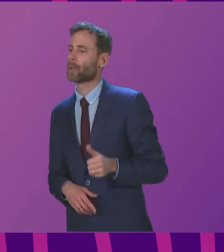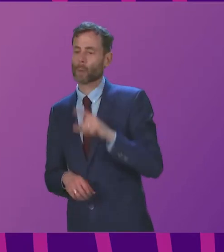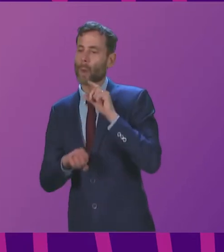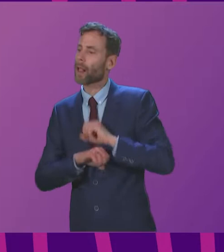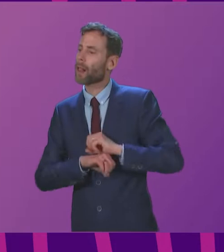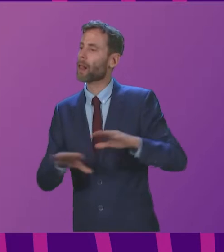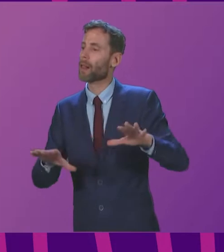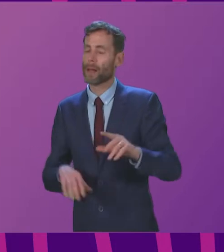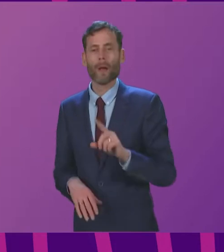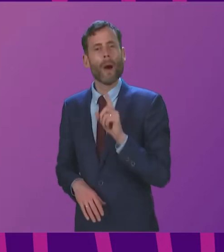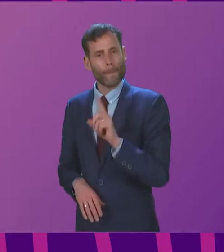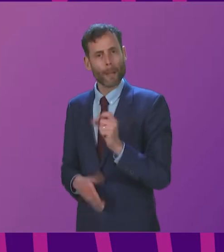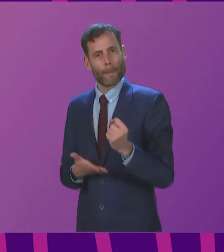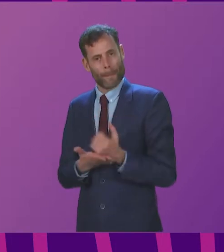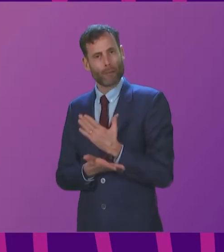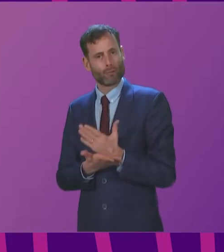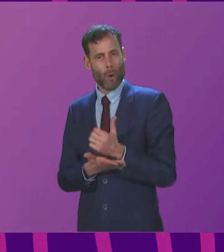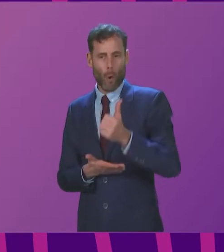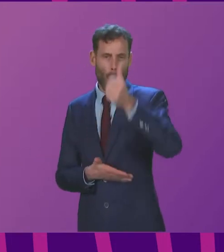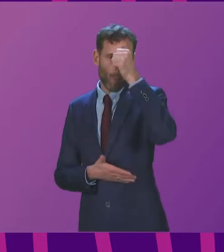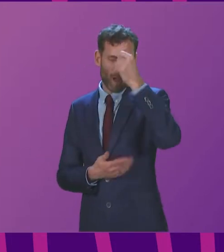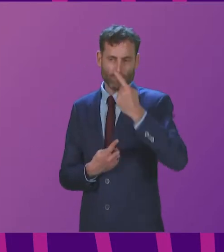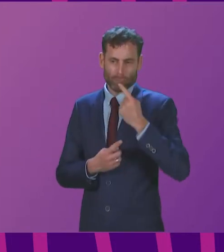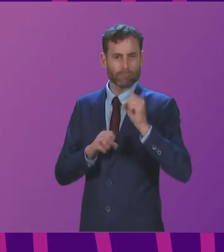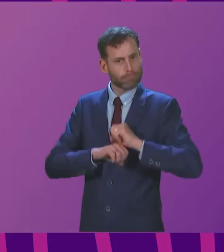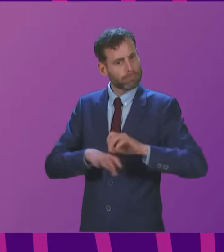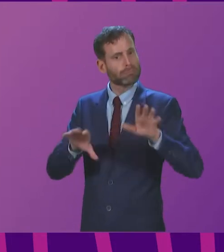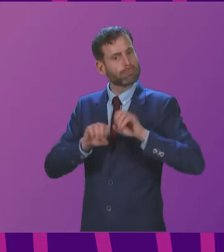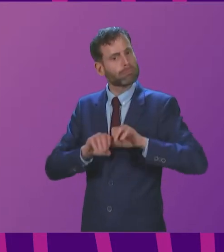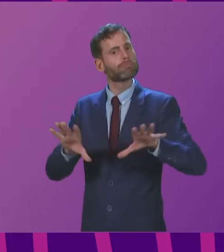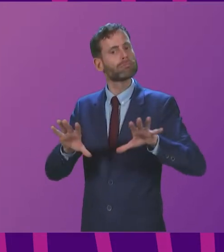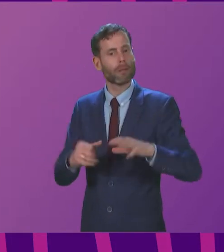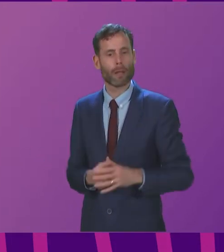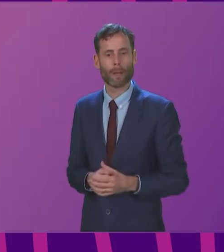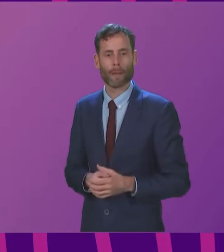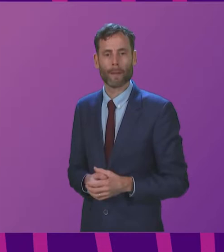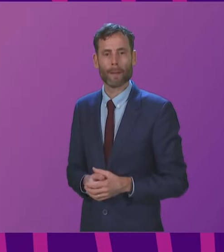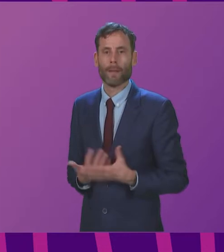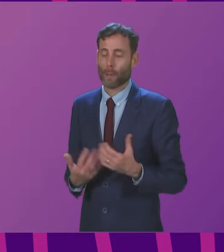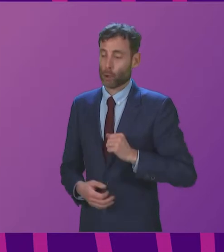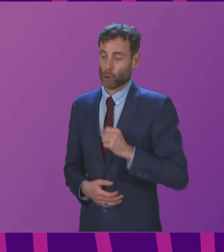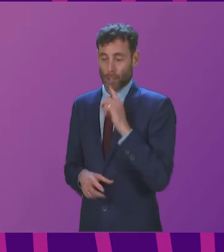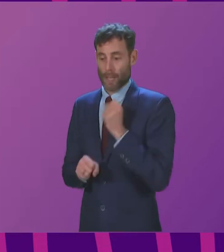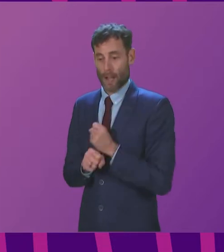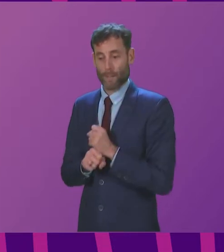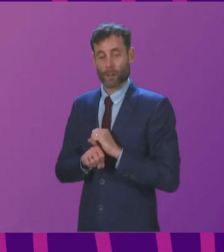but we will make sure that their circulation is as extensive as possible. We cannot always have Scottish Government adverts shown south of the border,